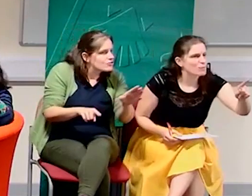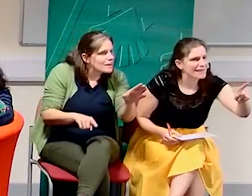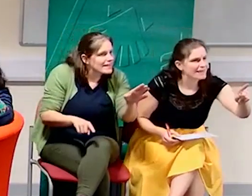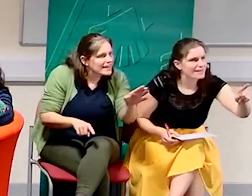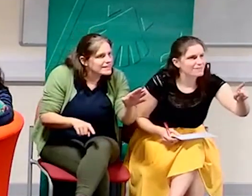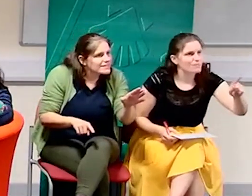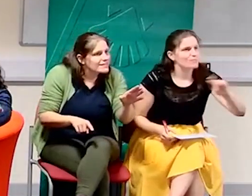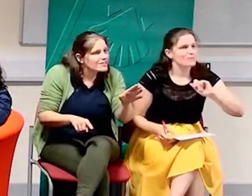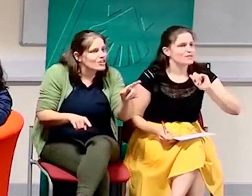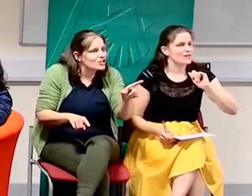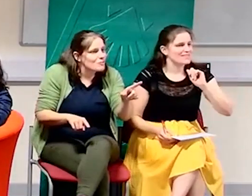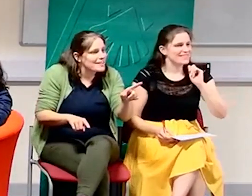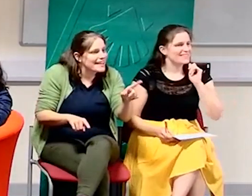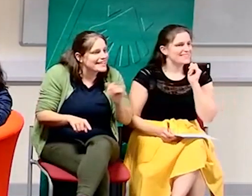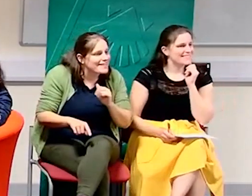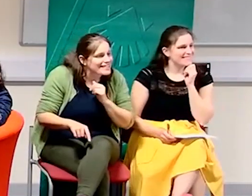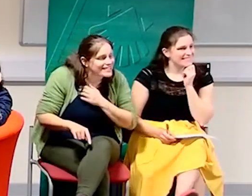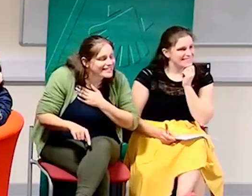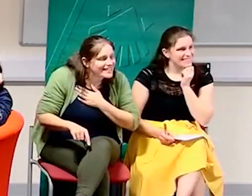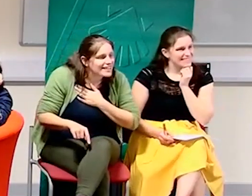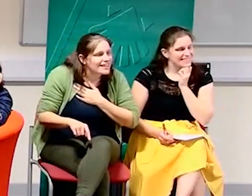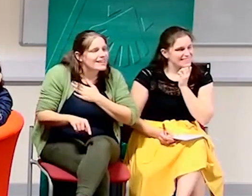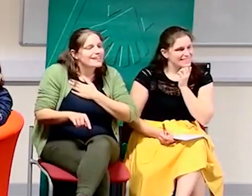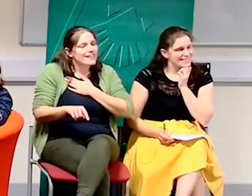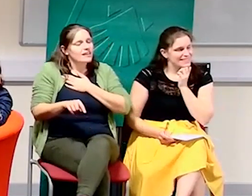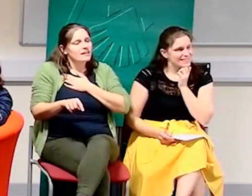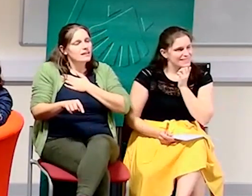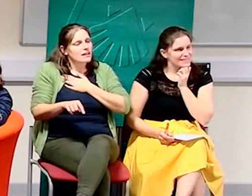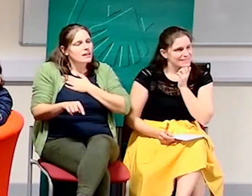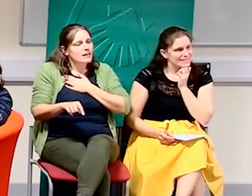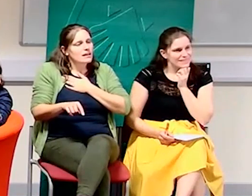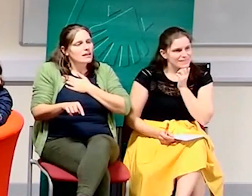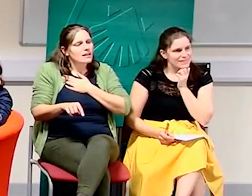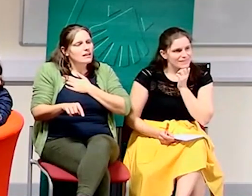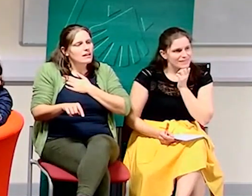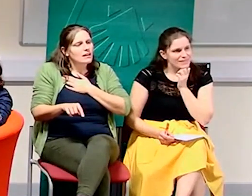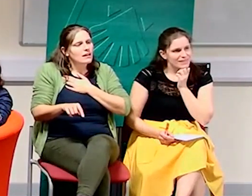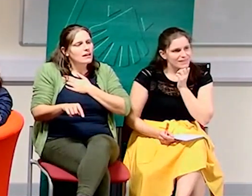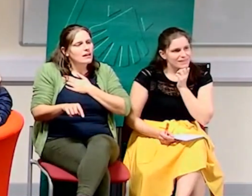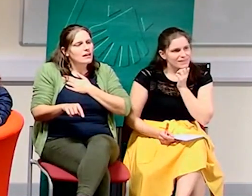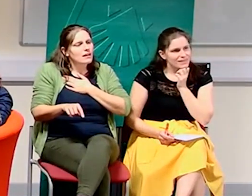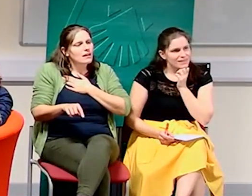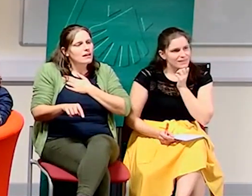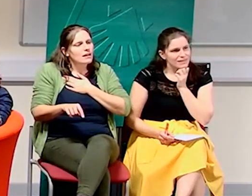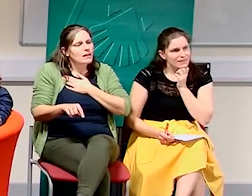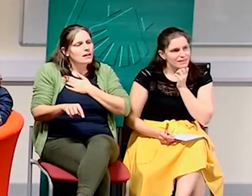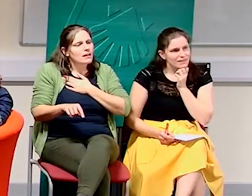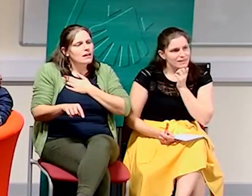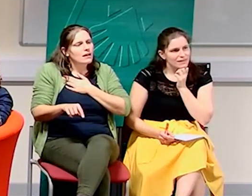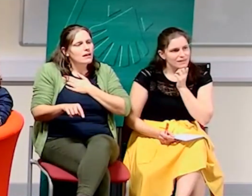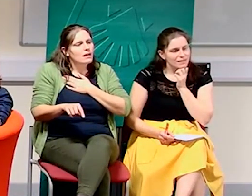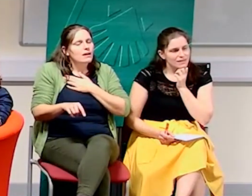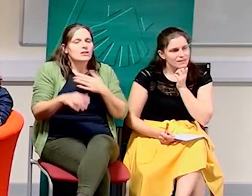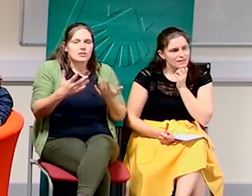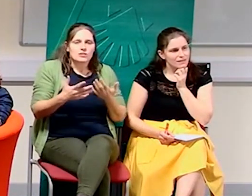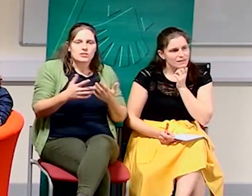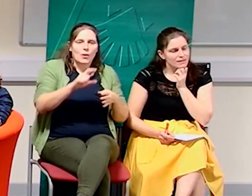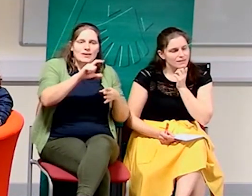question yes what's being done about disabled people who are in the hostel homeless system as